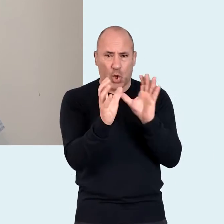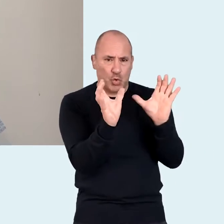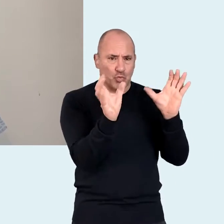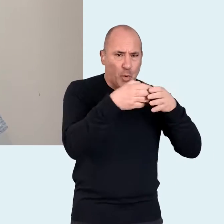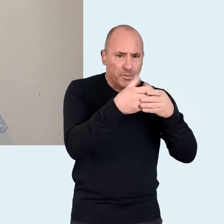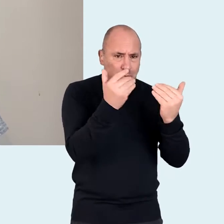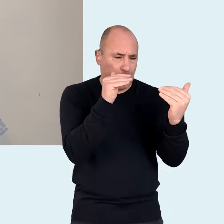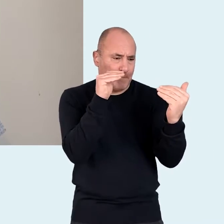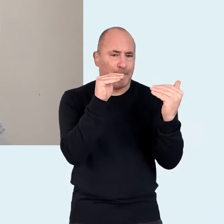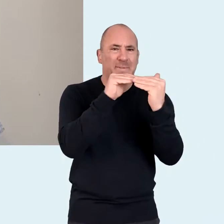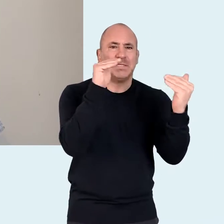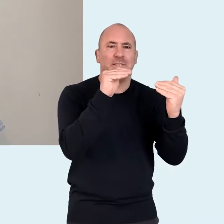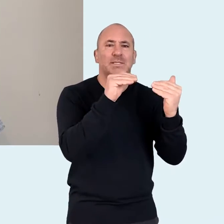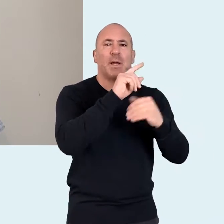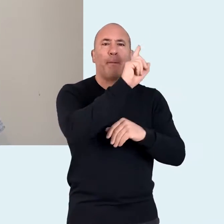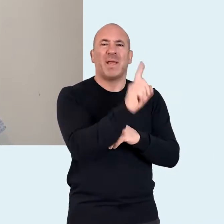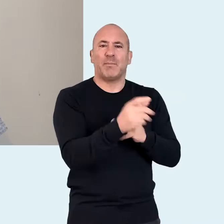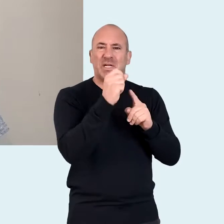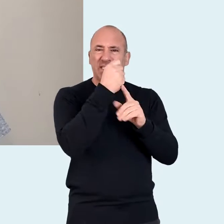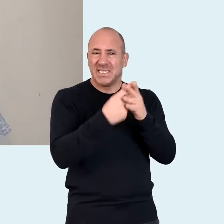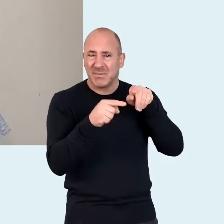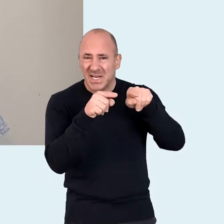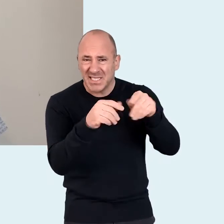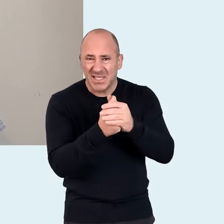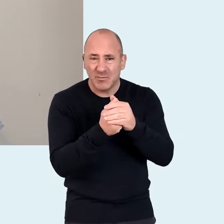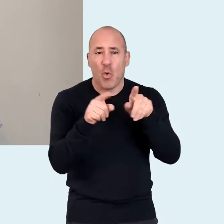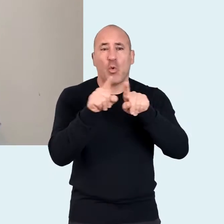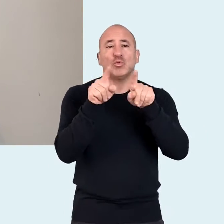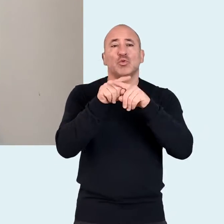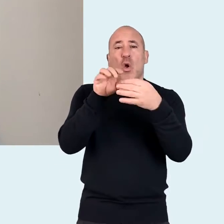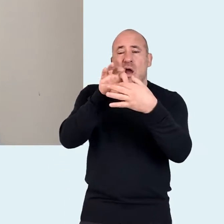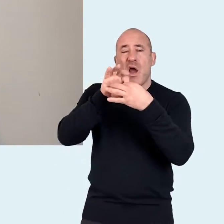the needs of people with disabilities, and also working with people with and without